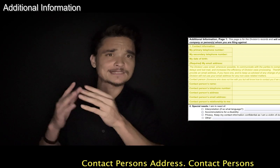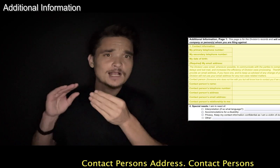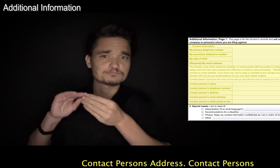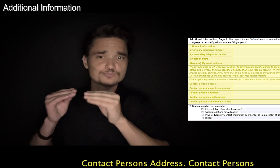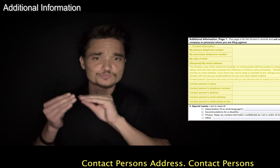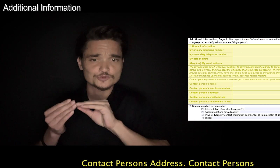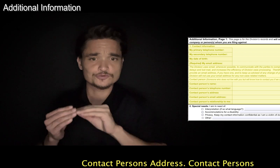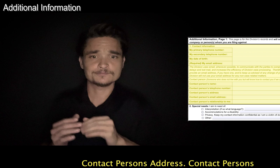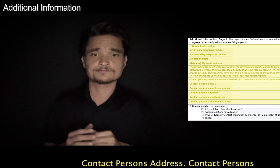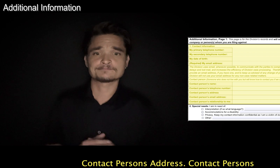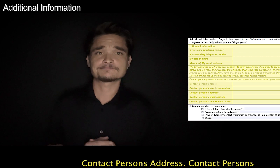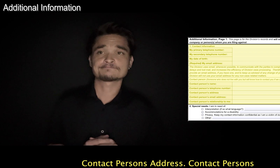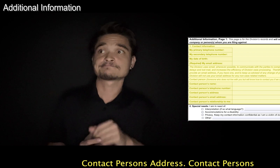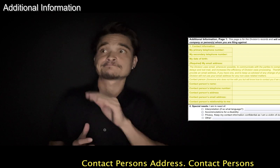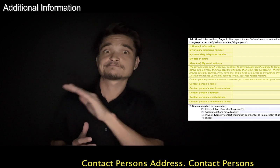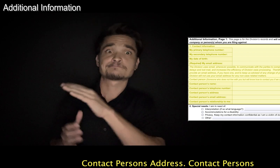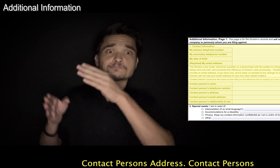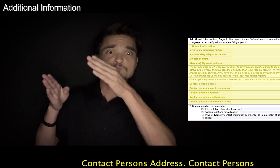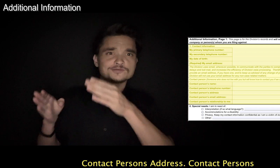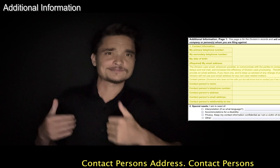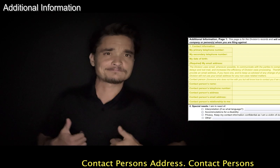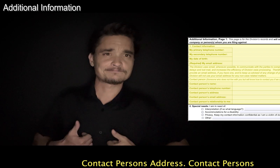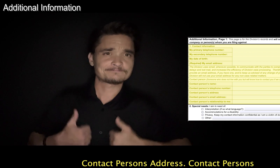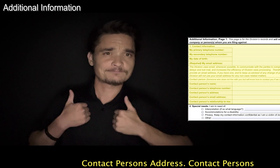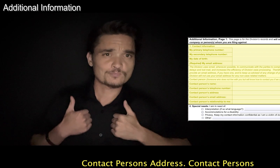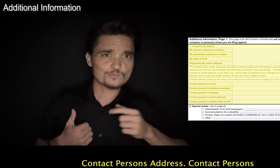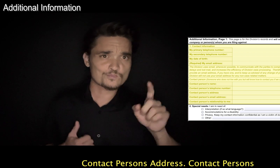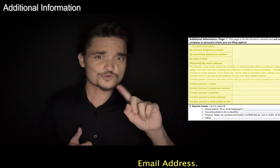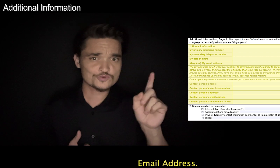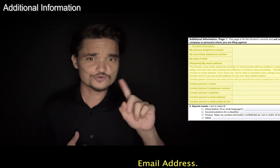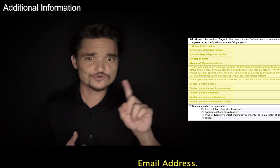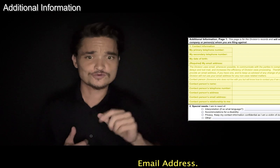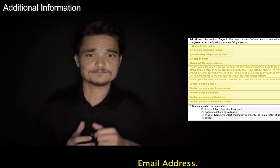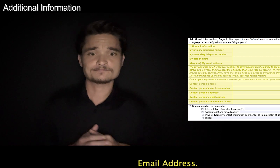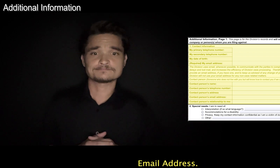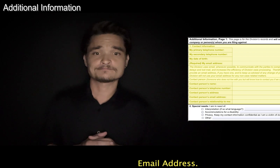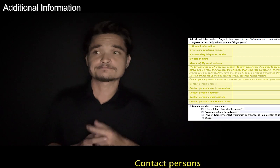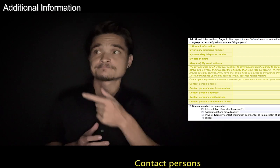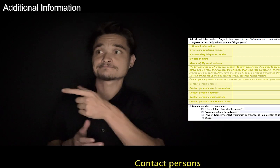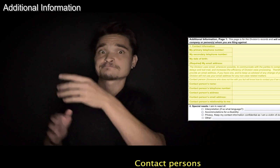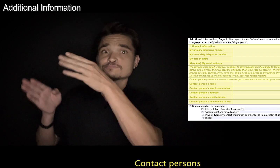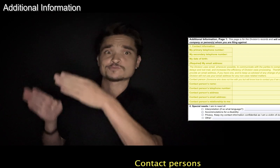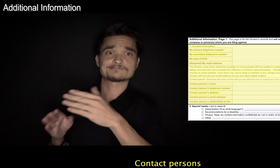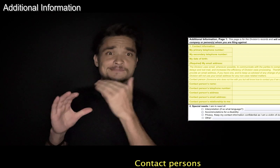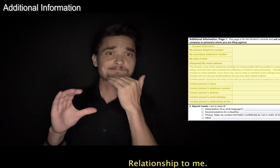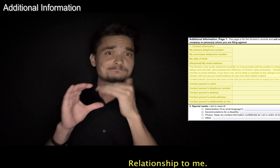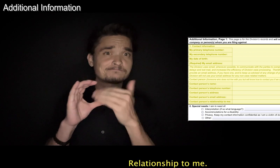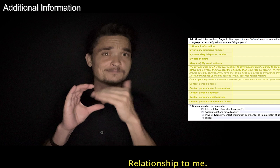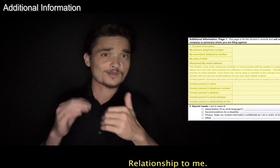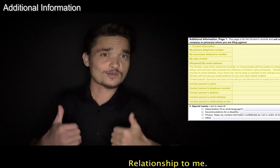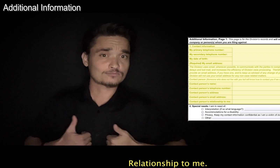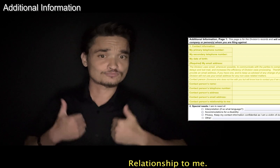Contact Persons Address. Contact Persons Email Address. Contact persons Relationship to me.